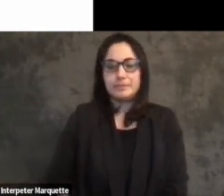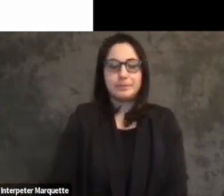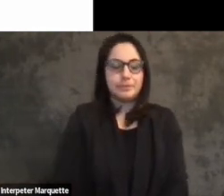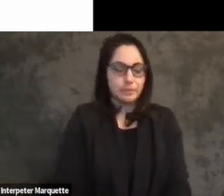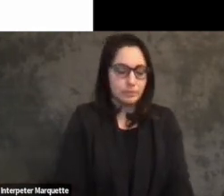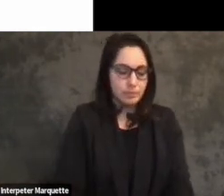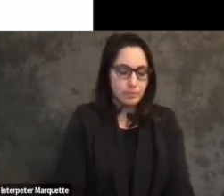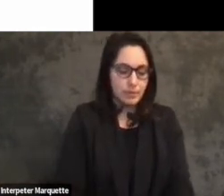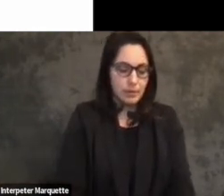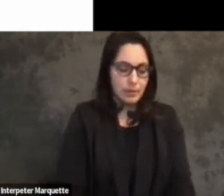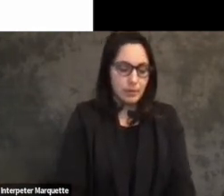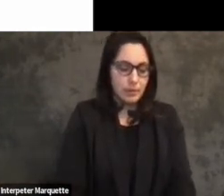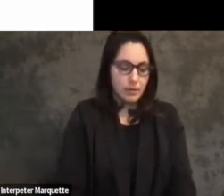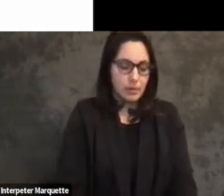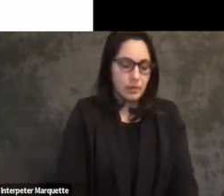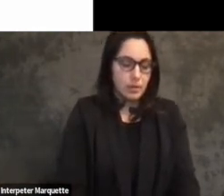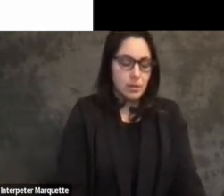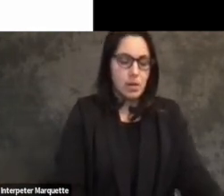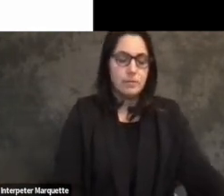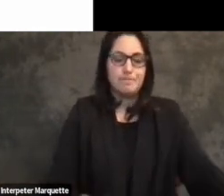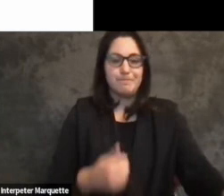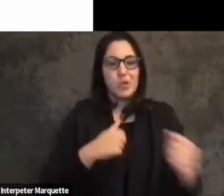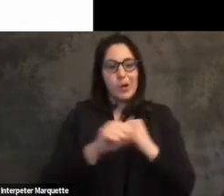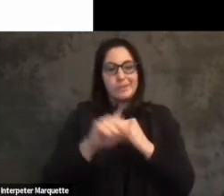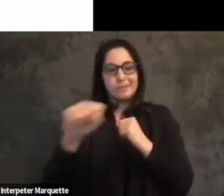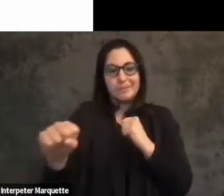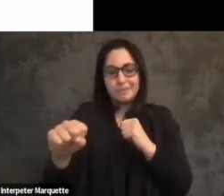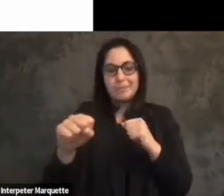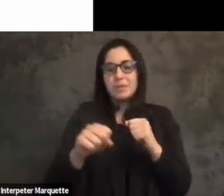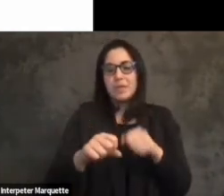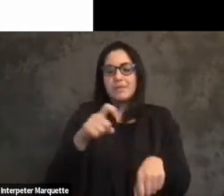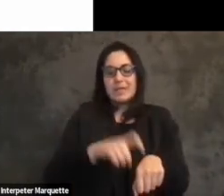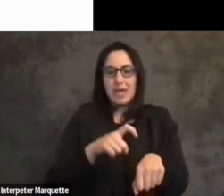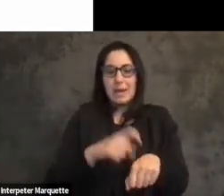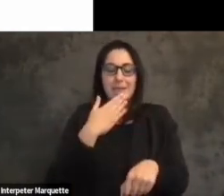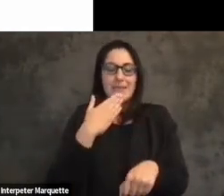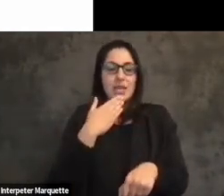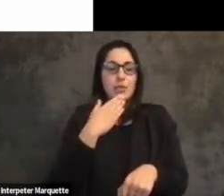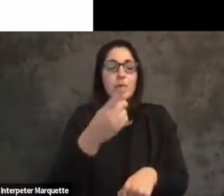for our closing reflections. Thank you. Right, we're going to the prom. It's a send